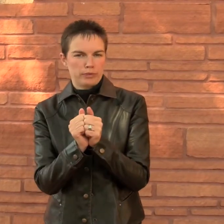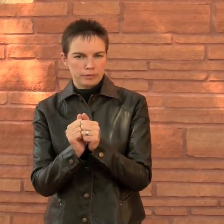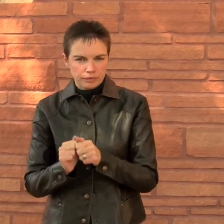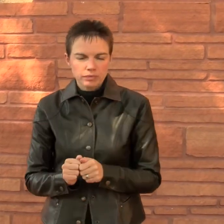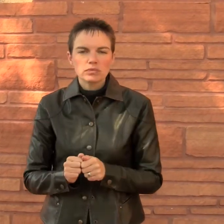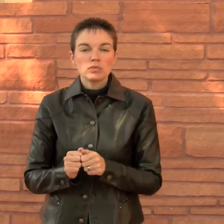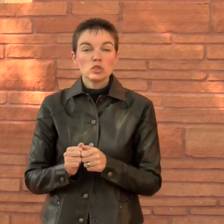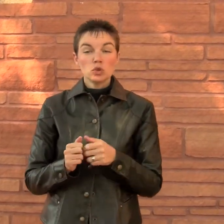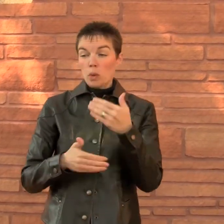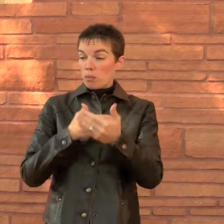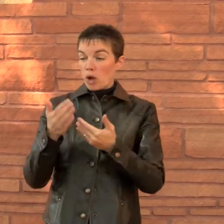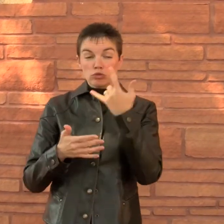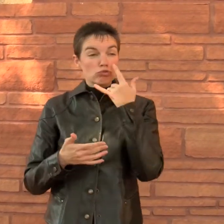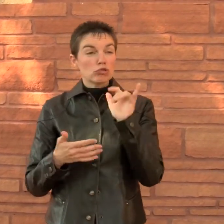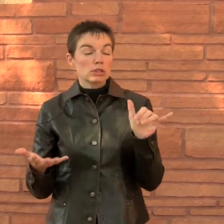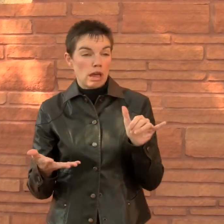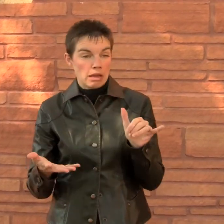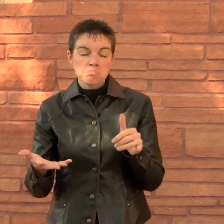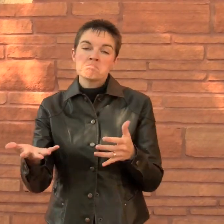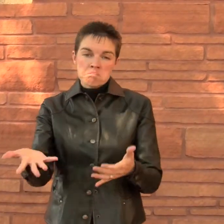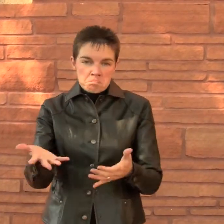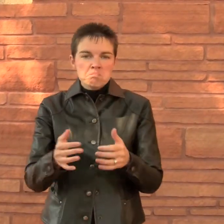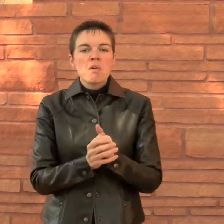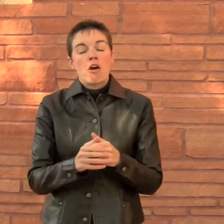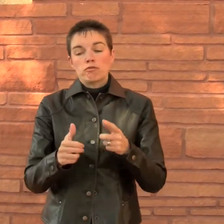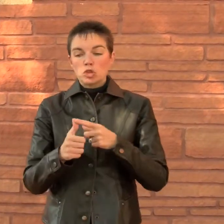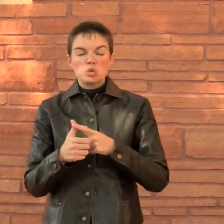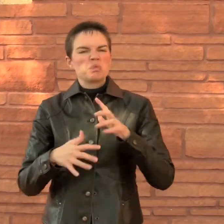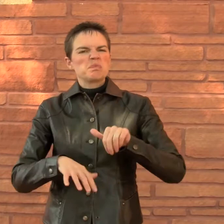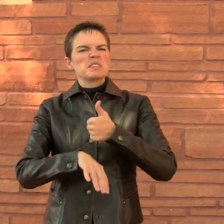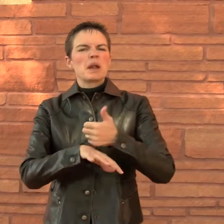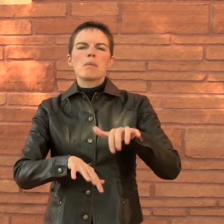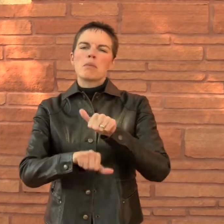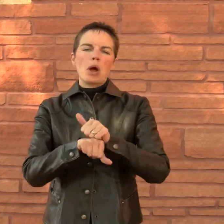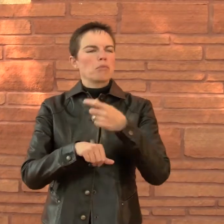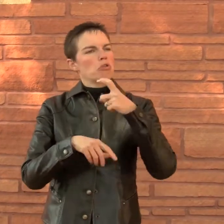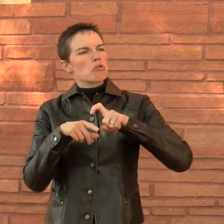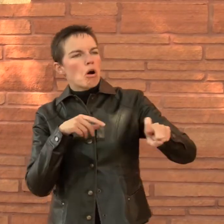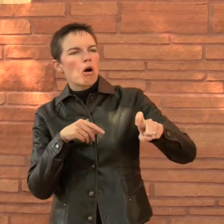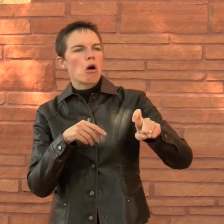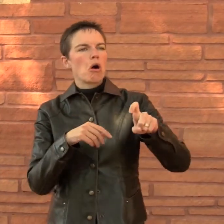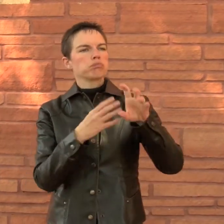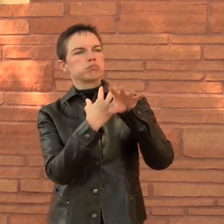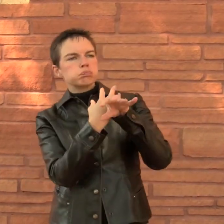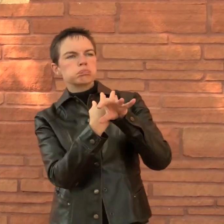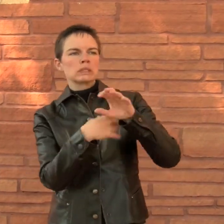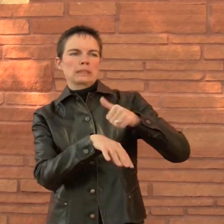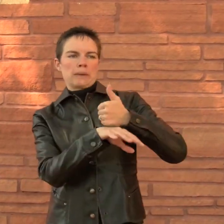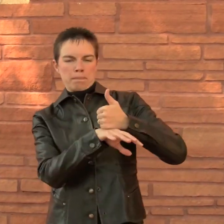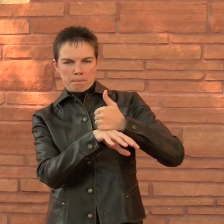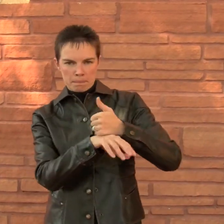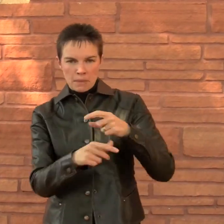So what does the process of mediation look like? First you will call and set up an appointment.